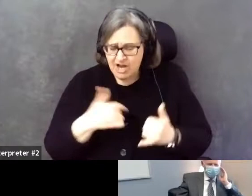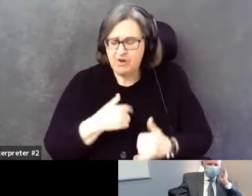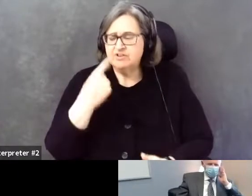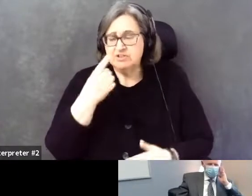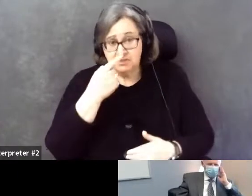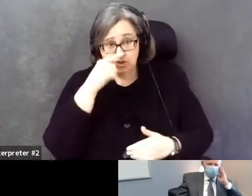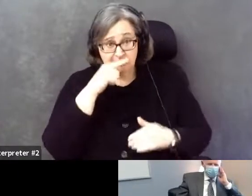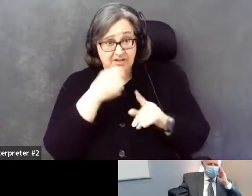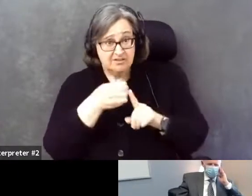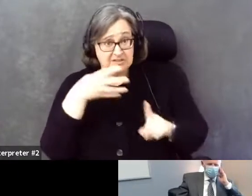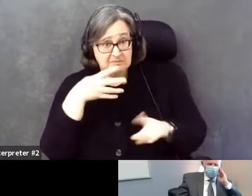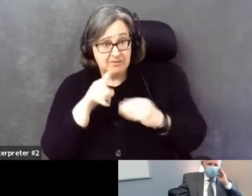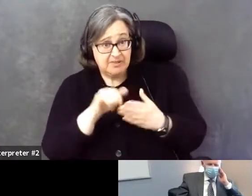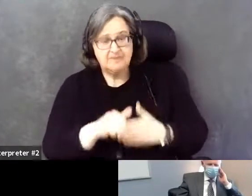more to that?